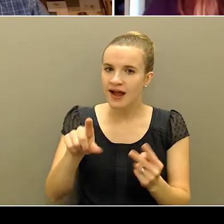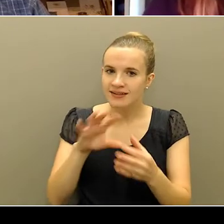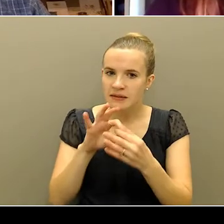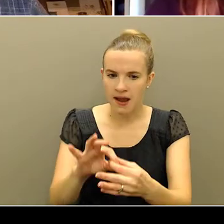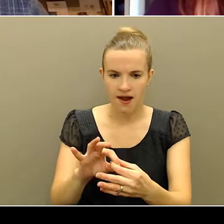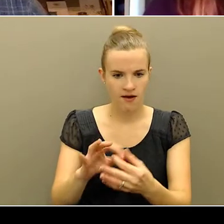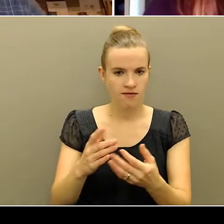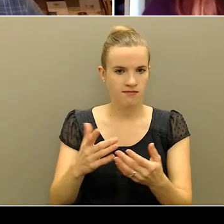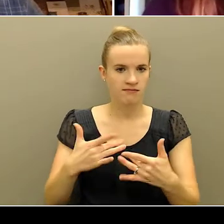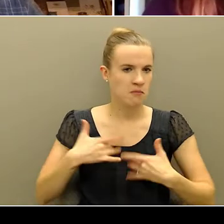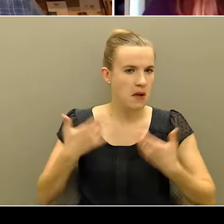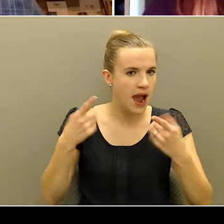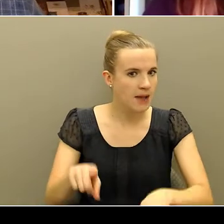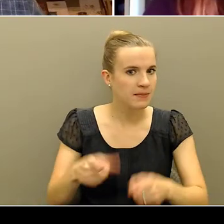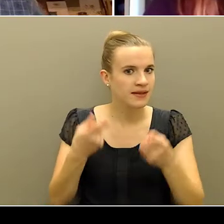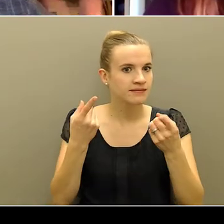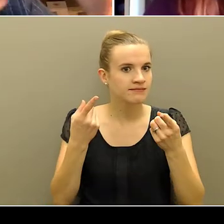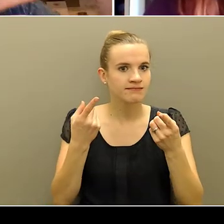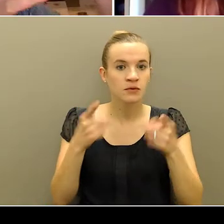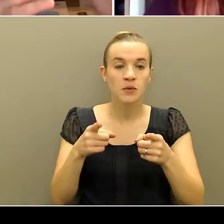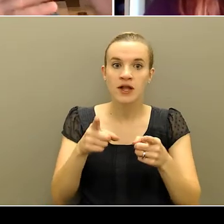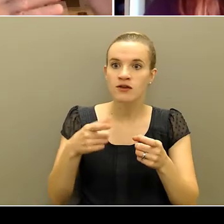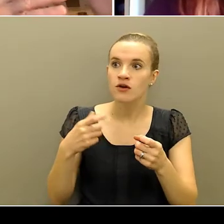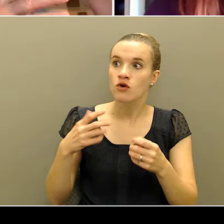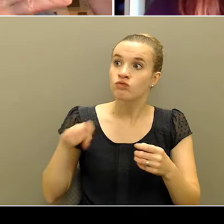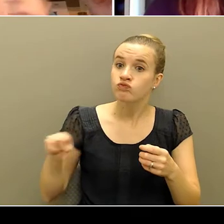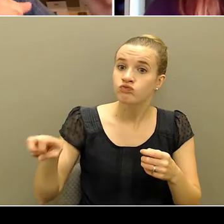know, getting stuck in a situation where, like, you got partway up a trail